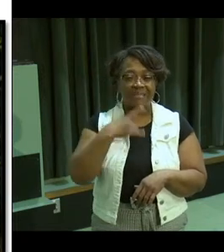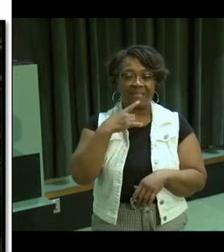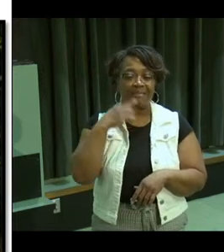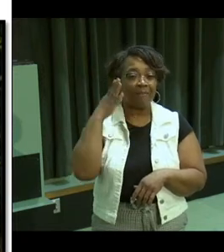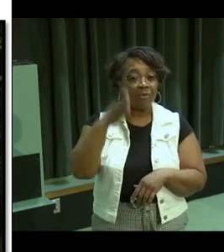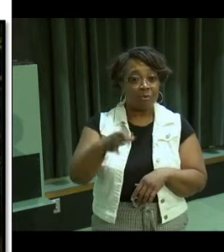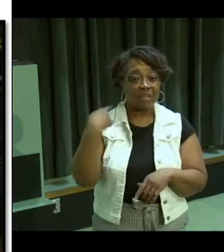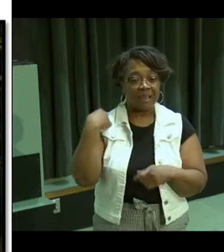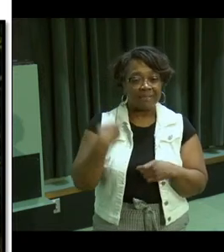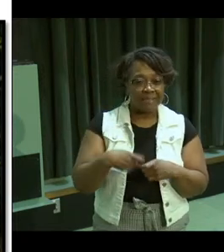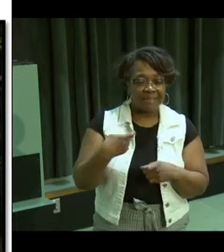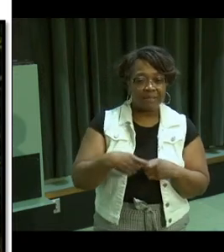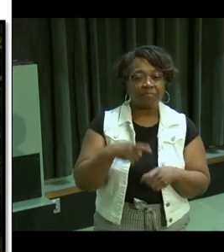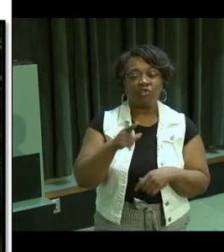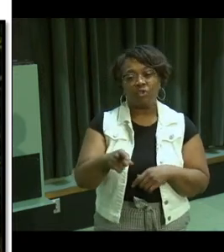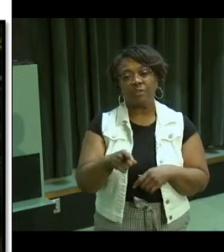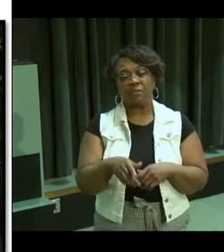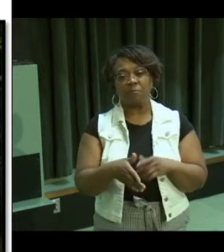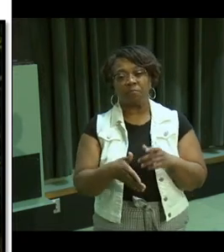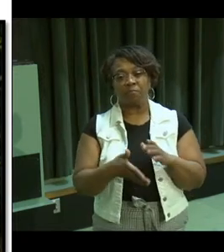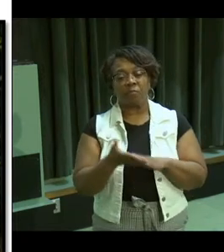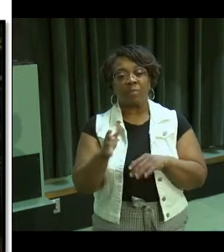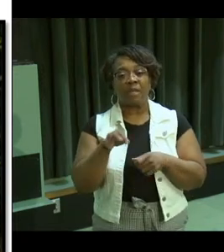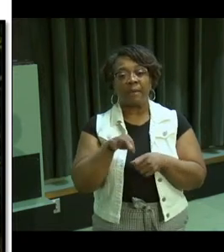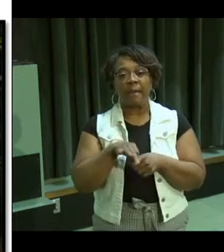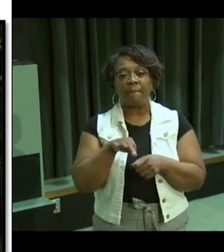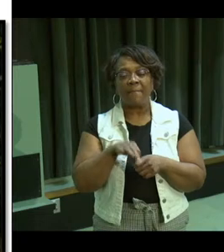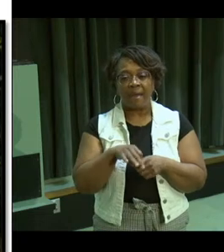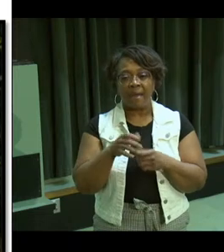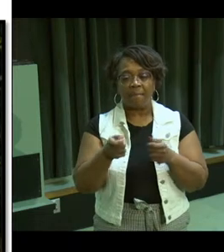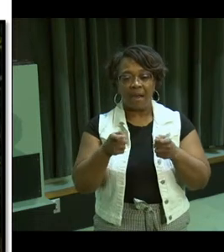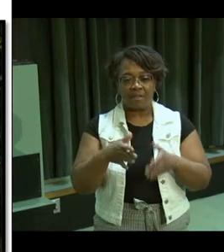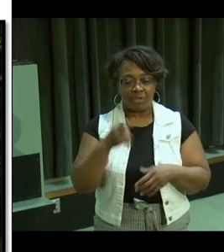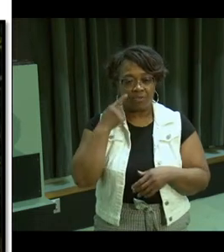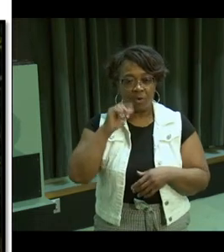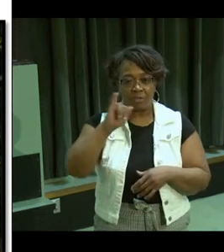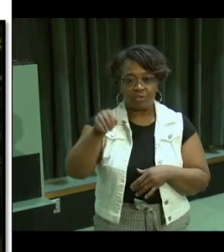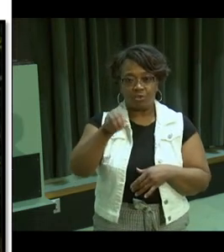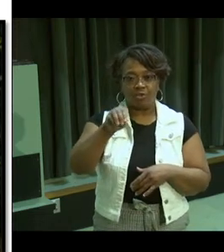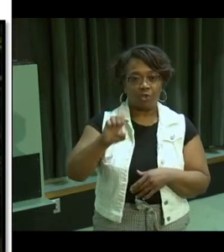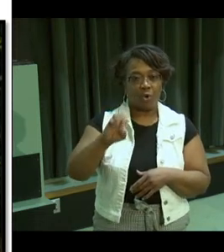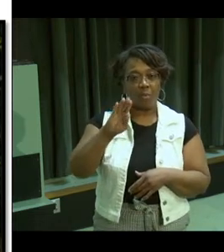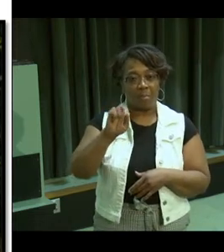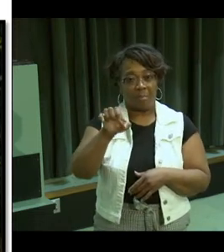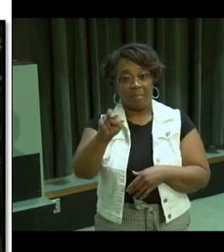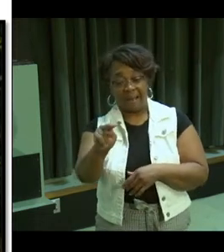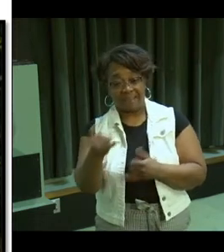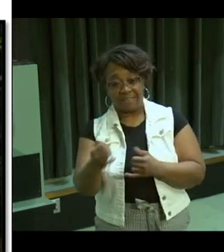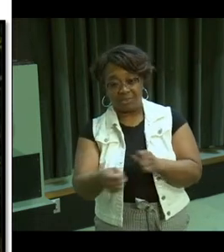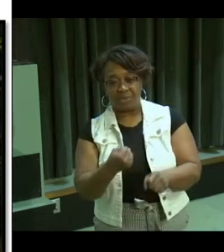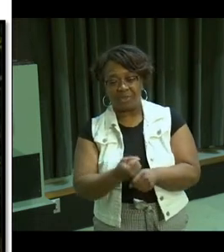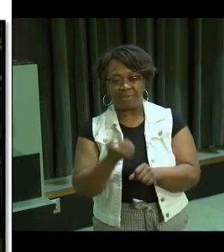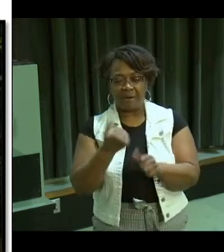Latina. She's the campaign manager for the Joe Biden